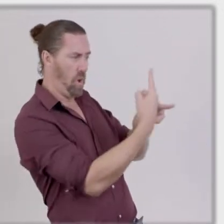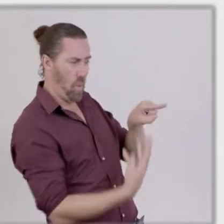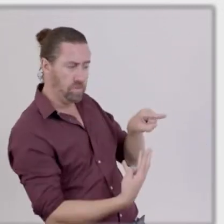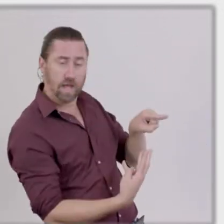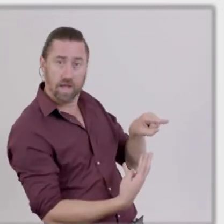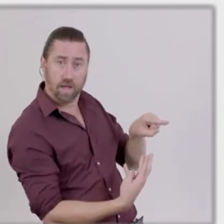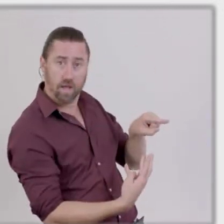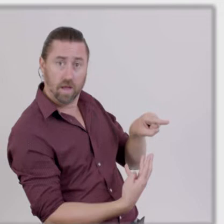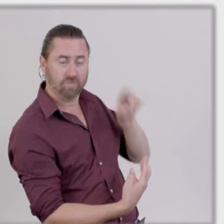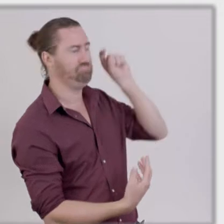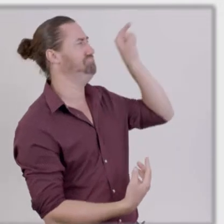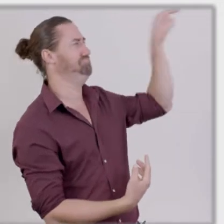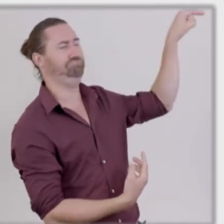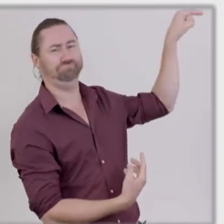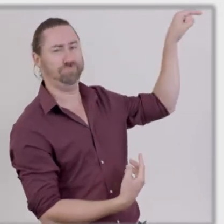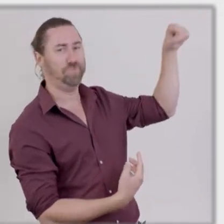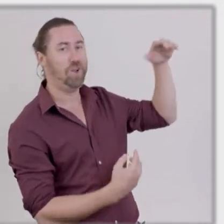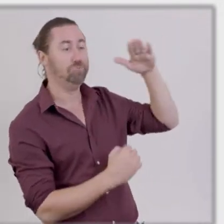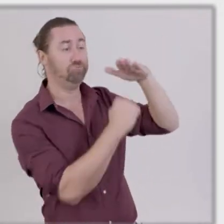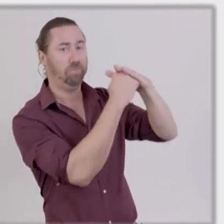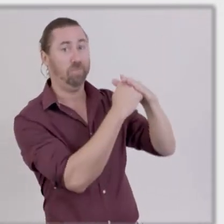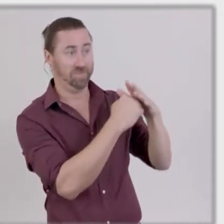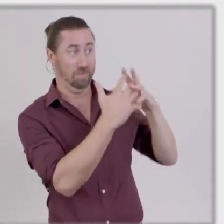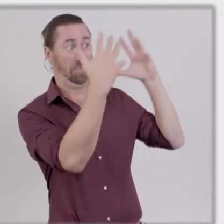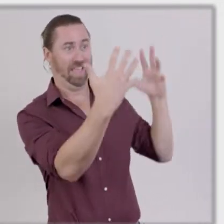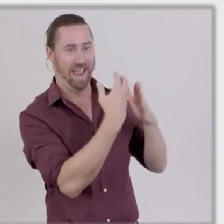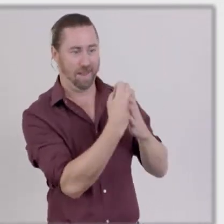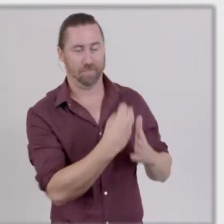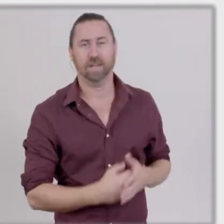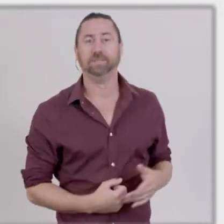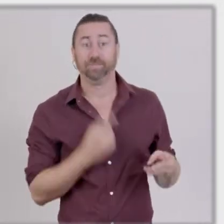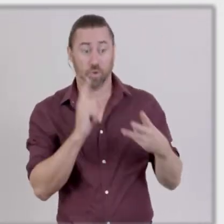So, the first fraction is greater! Let's try a third one.